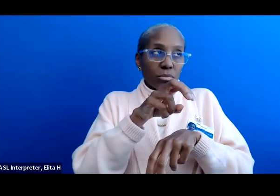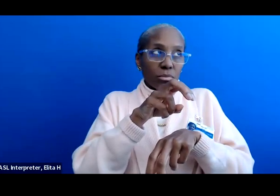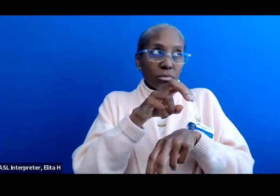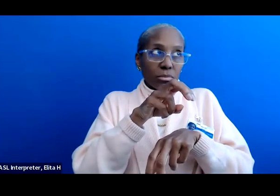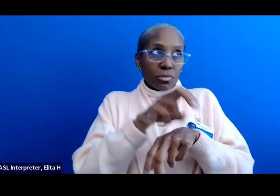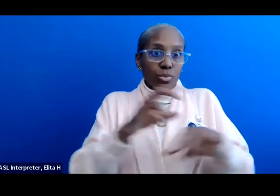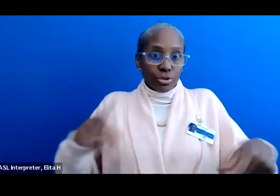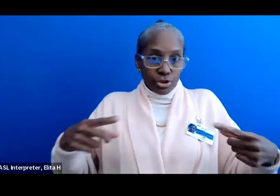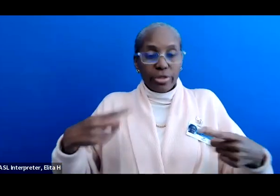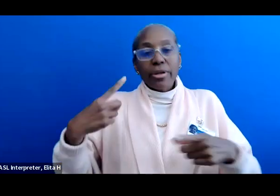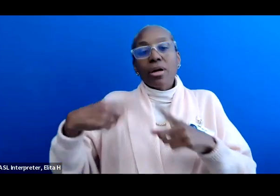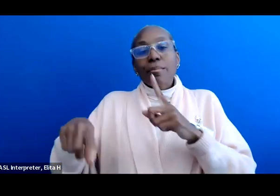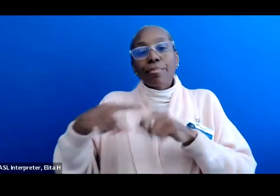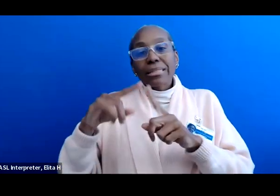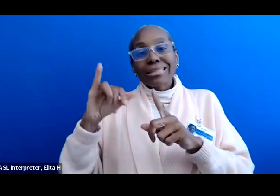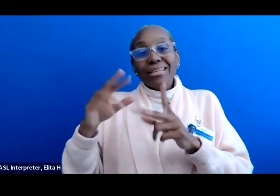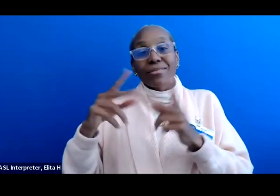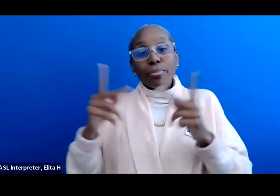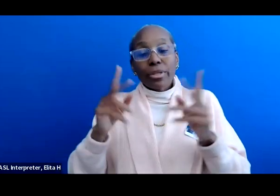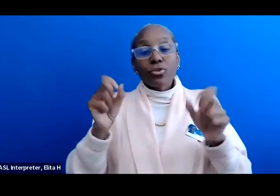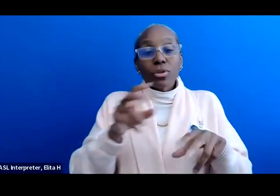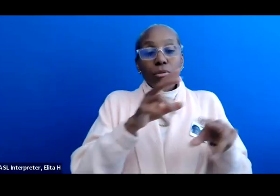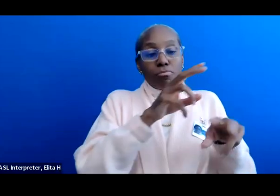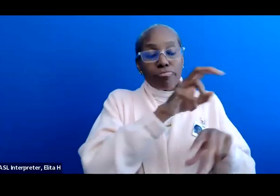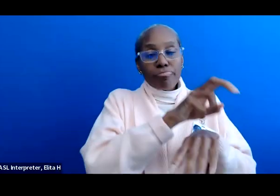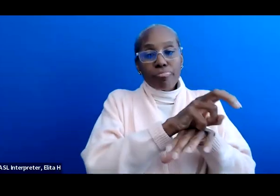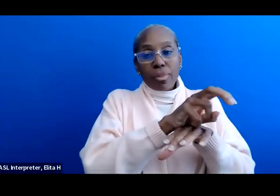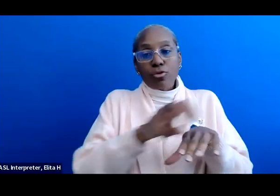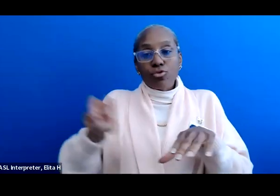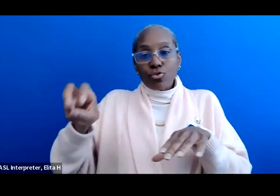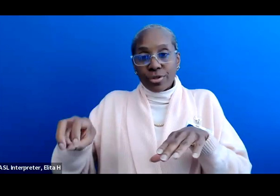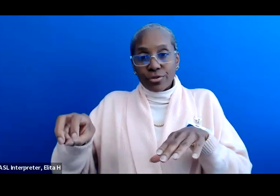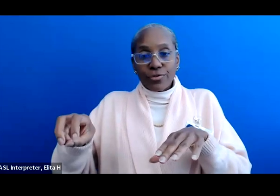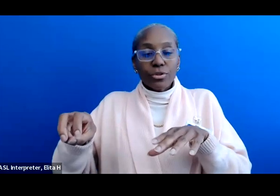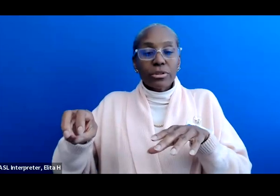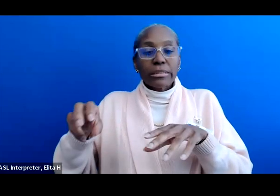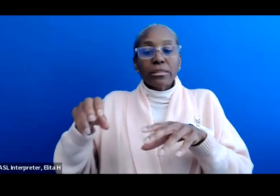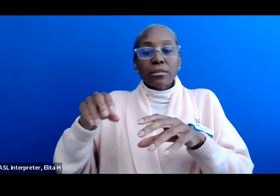Then if there's a place where you can transfer in into a chair or something,